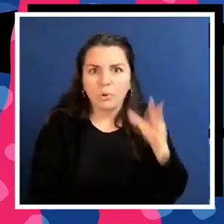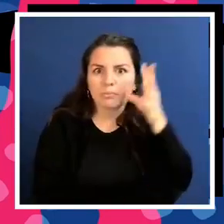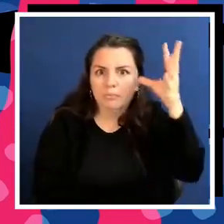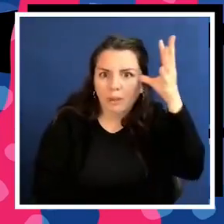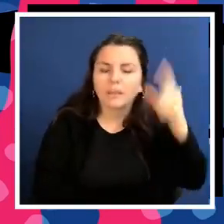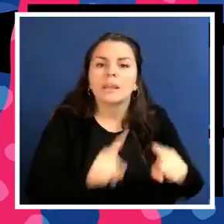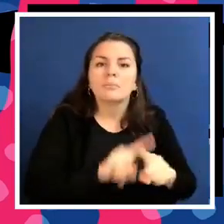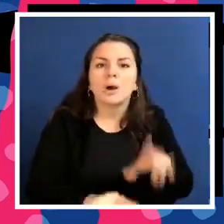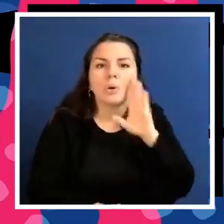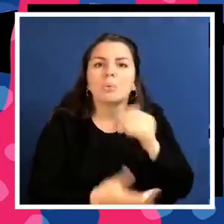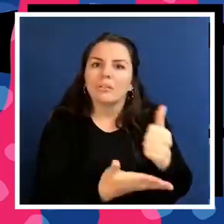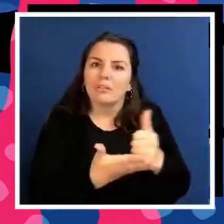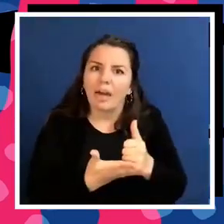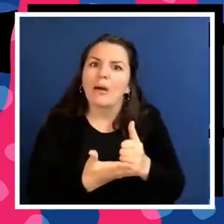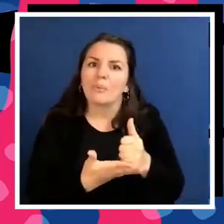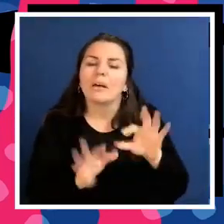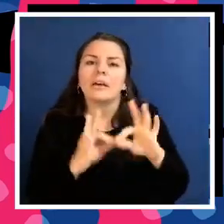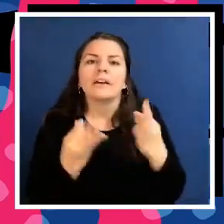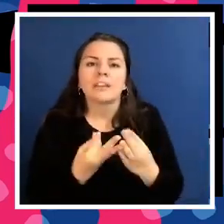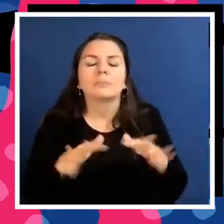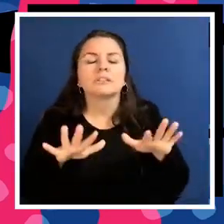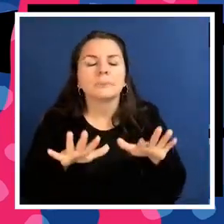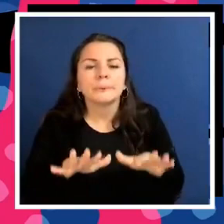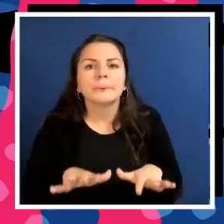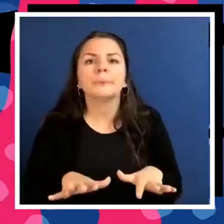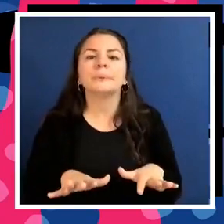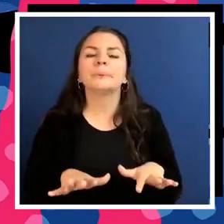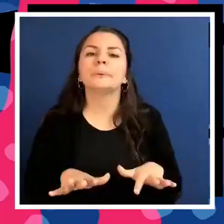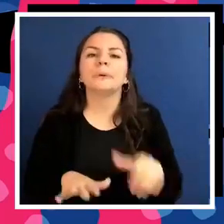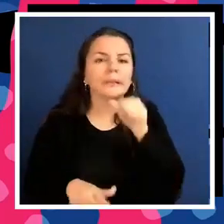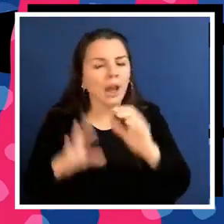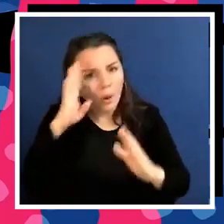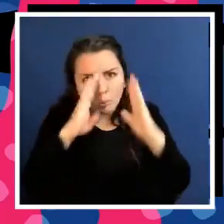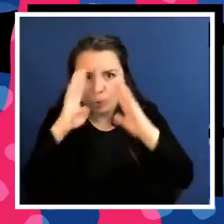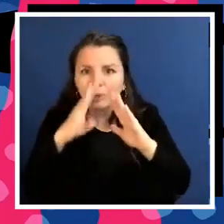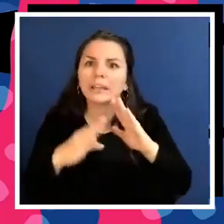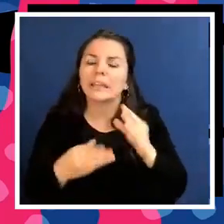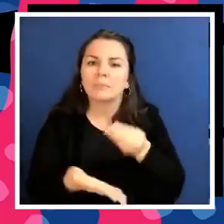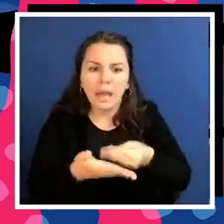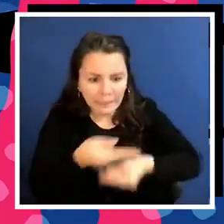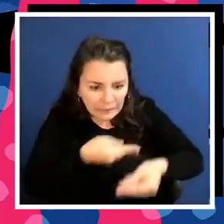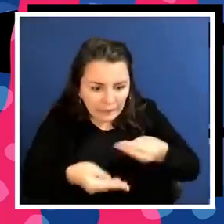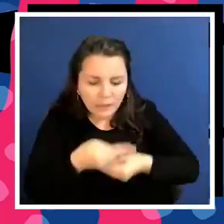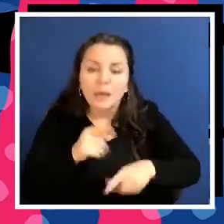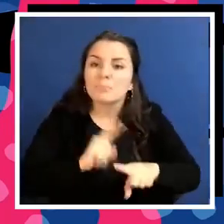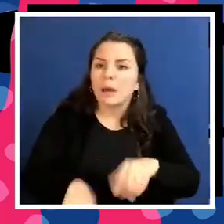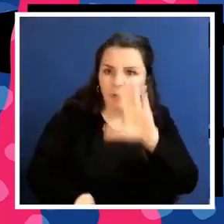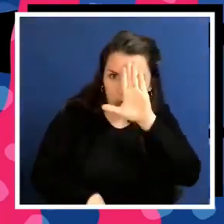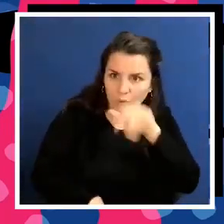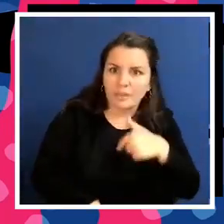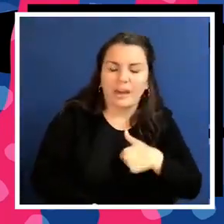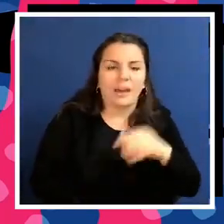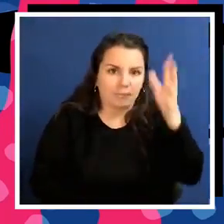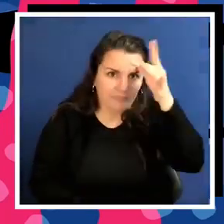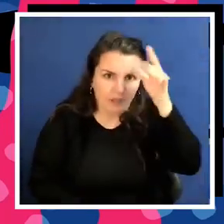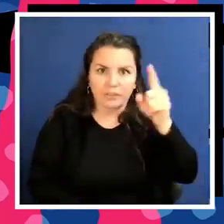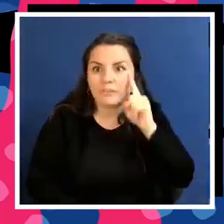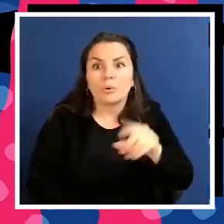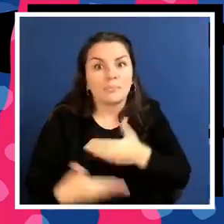CREDIT. ALL FAMILIES WILL RECEIVE ABOUT $250 PER MONTH PER CHILD TO USE WHATEVER WAYS THEY NEED. AS WE KNOW, BECAUSE WE ARE BOTH PARENTS THESE ARE RESOURCES